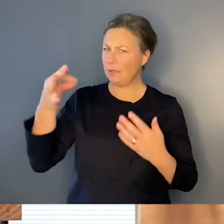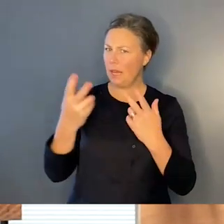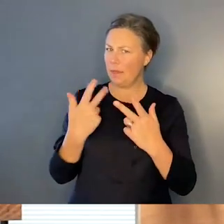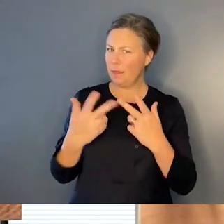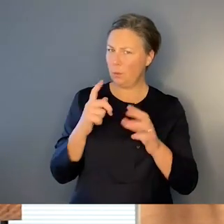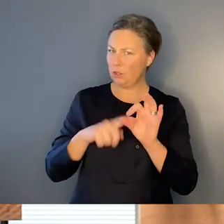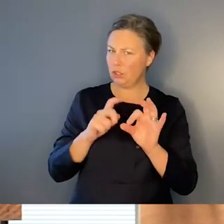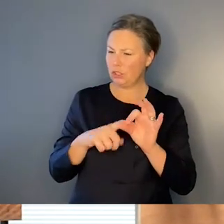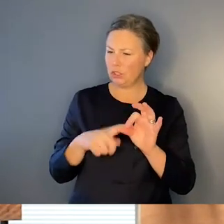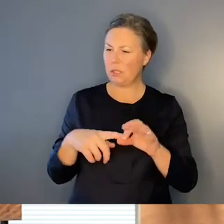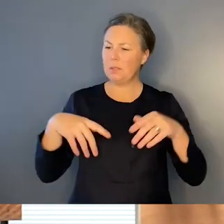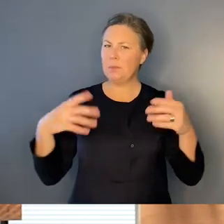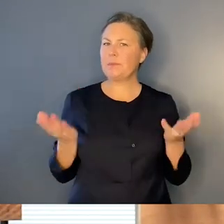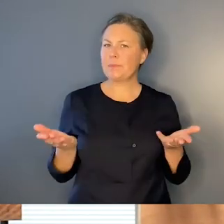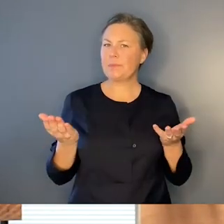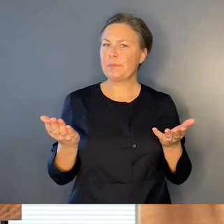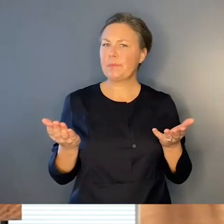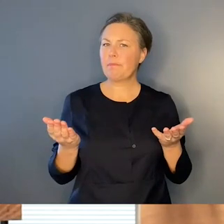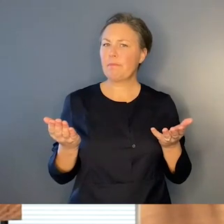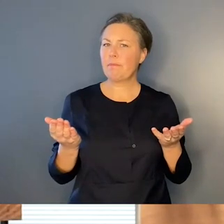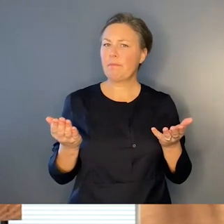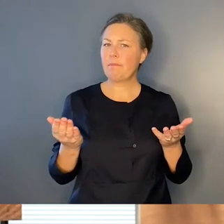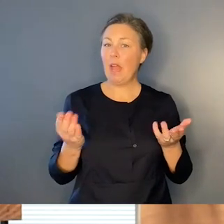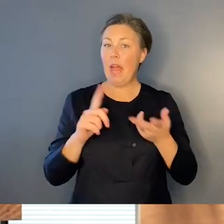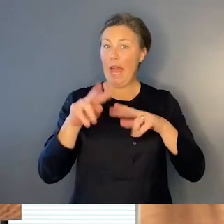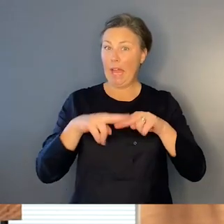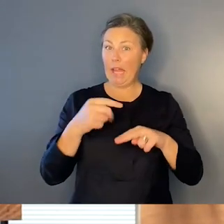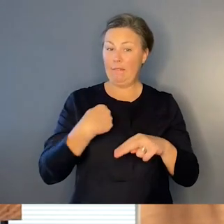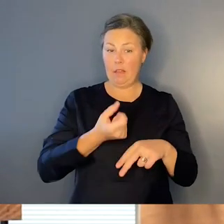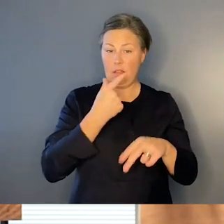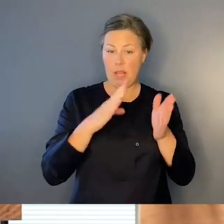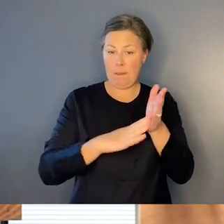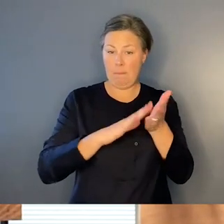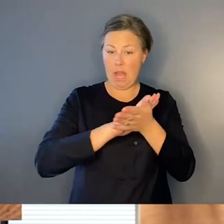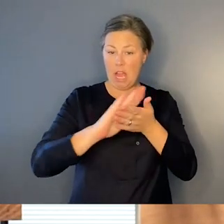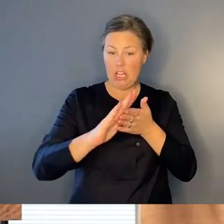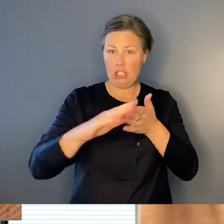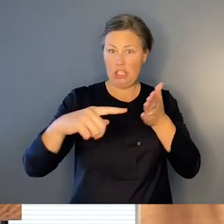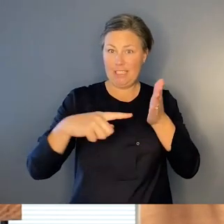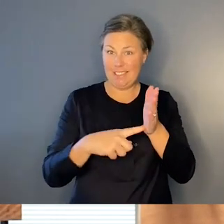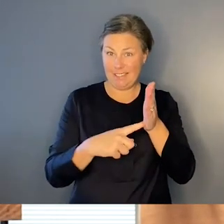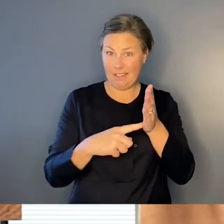So, the obvious question to ask then, of course, is, are there any risks in taking menopause hormone?